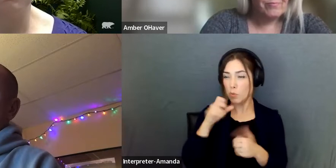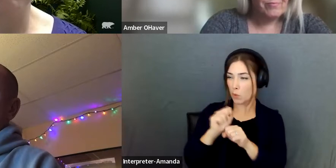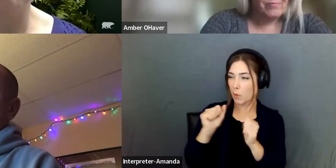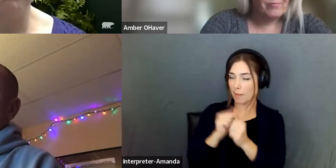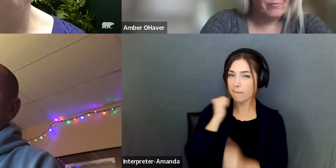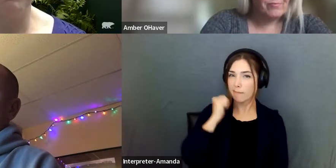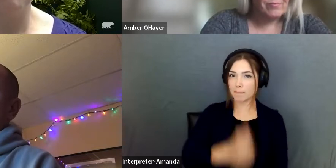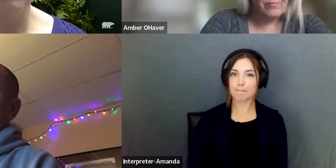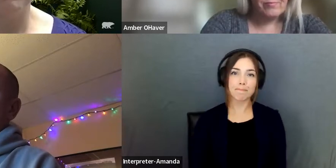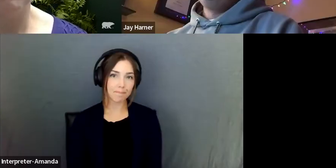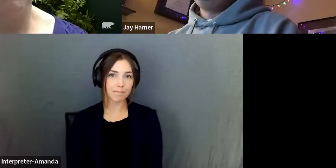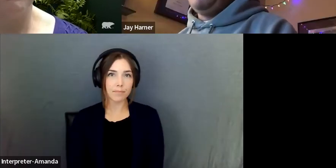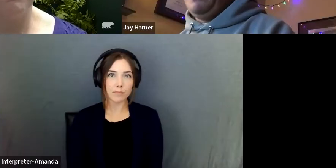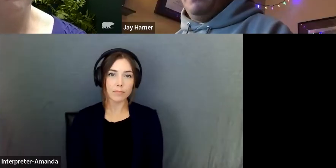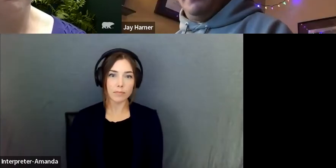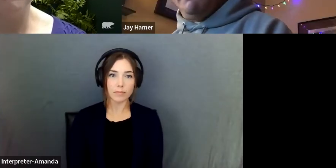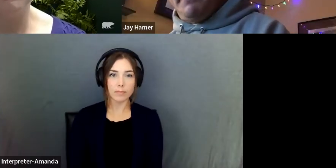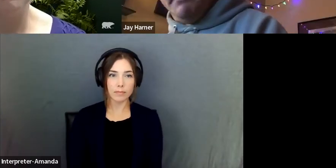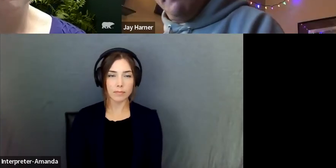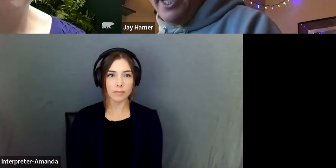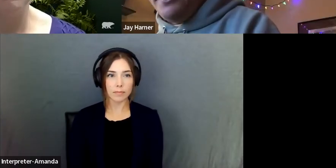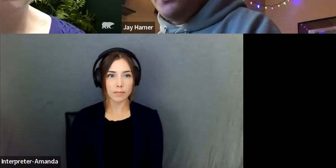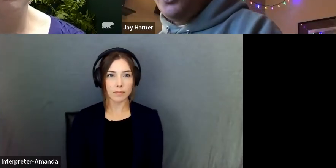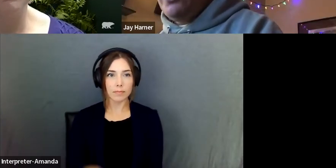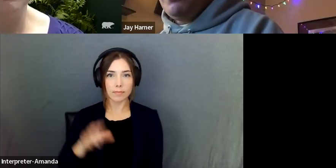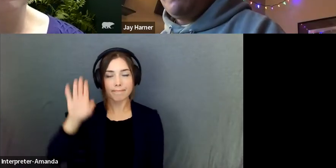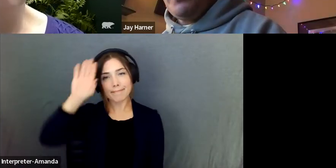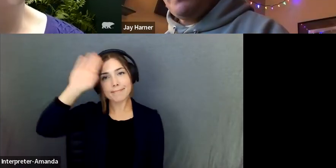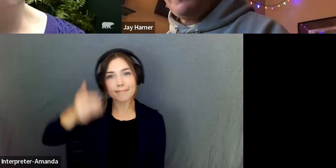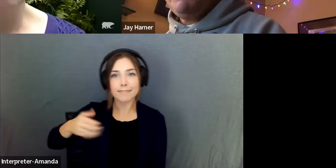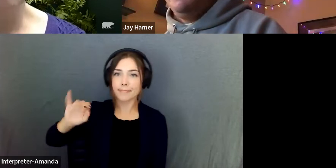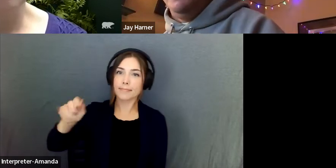Hi this is Jay.